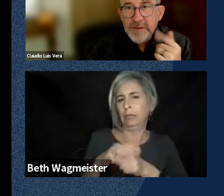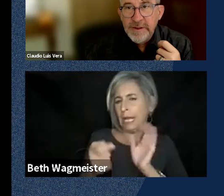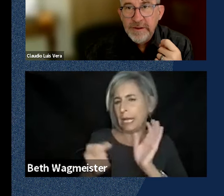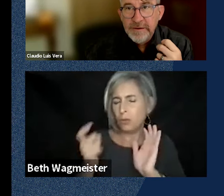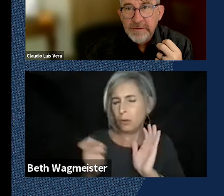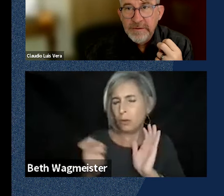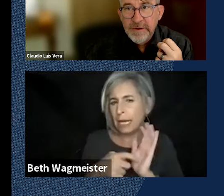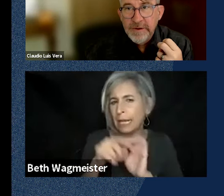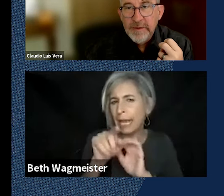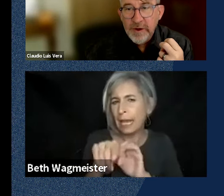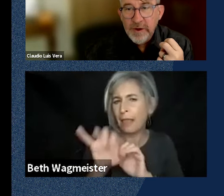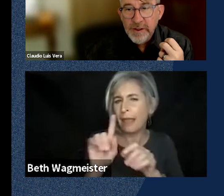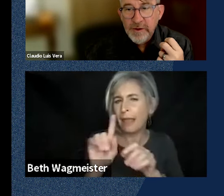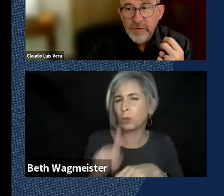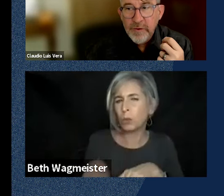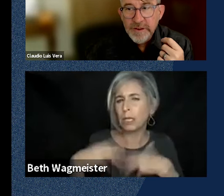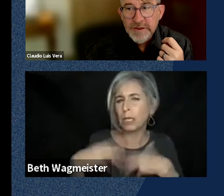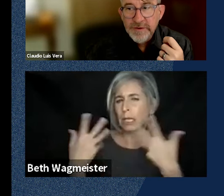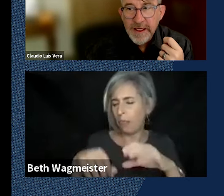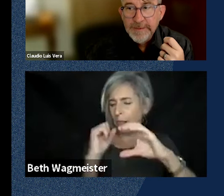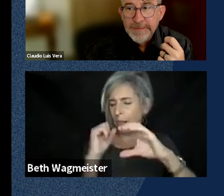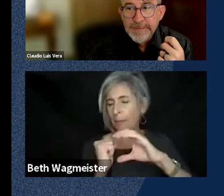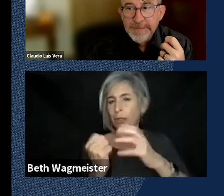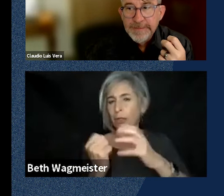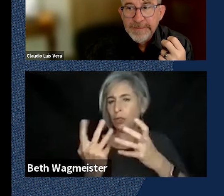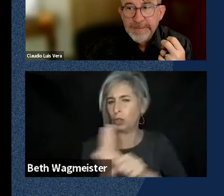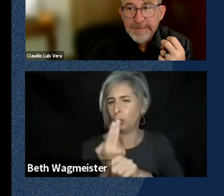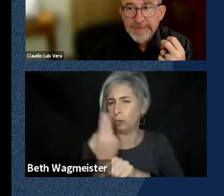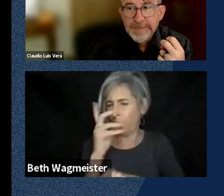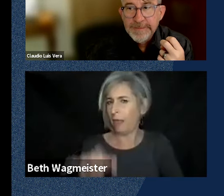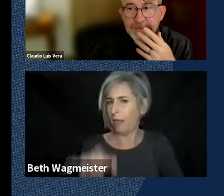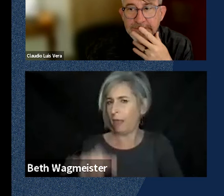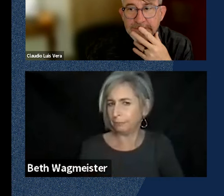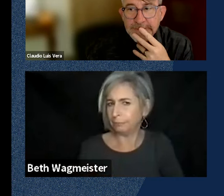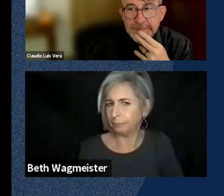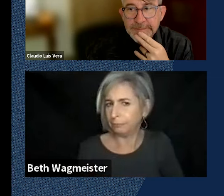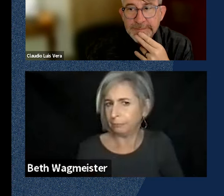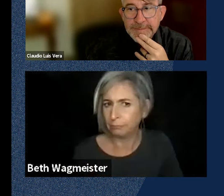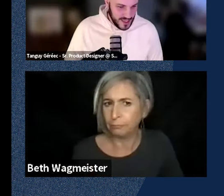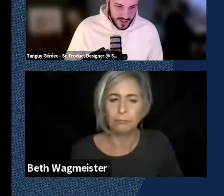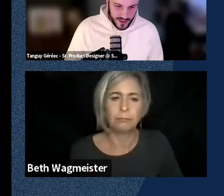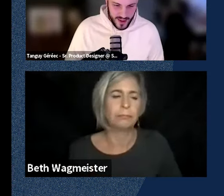that's really the the landmark that you're going to want to use for that. Yeah, exactly.